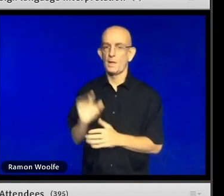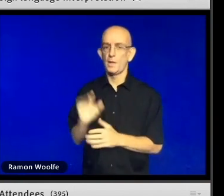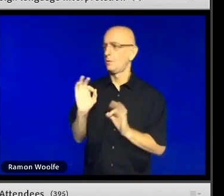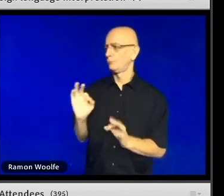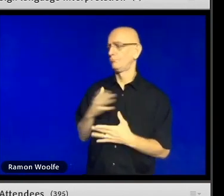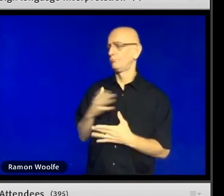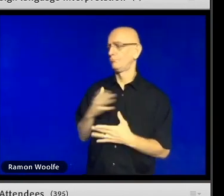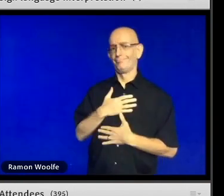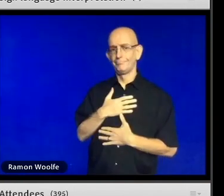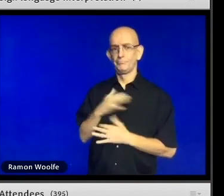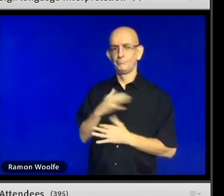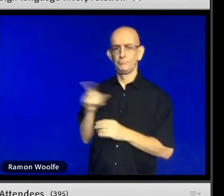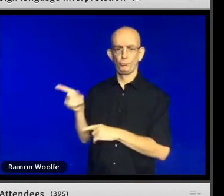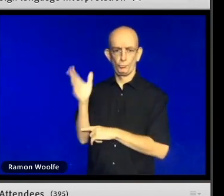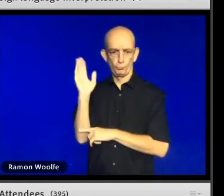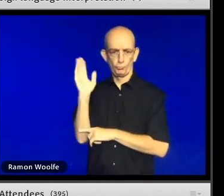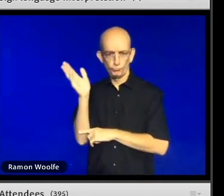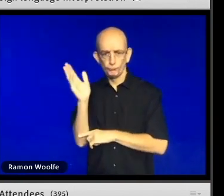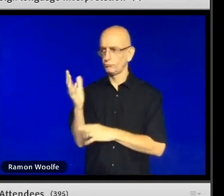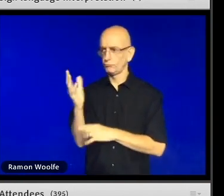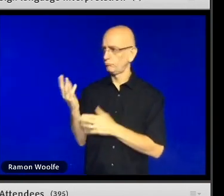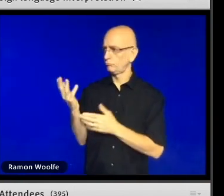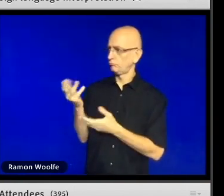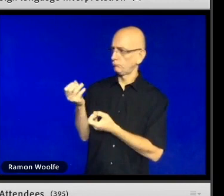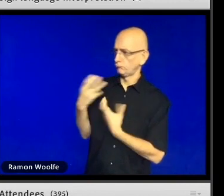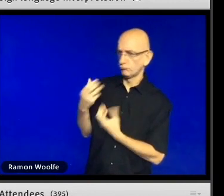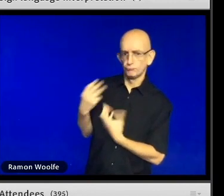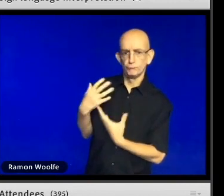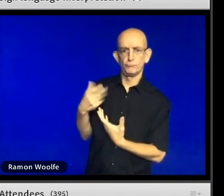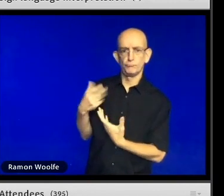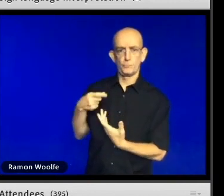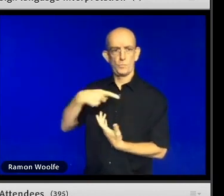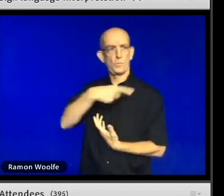for your contributions in the preparation. Very much priority both of you helping to